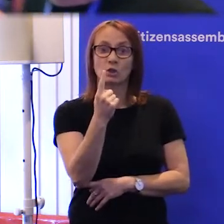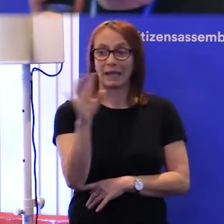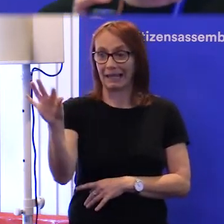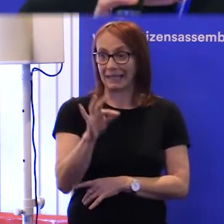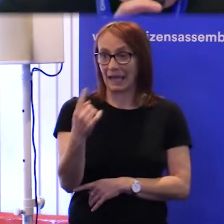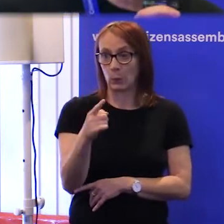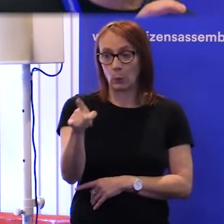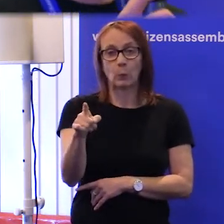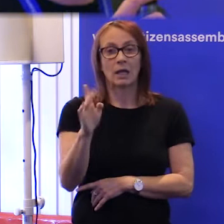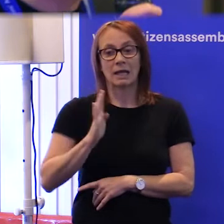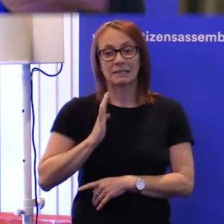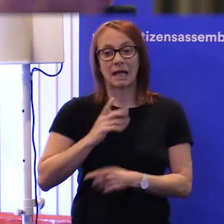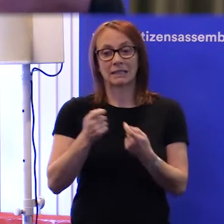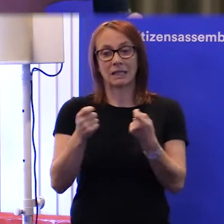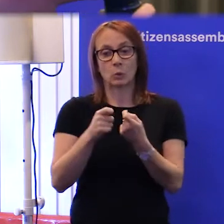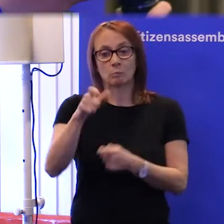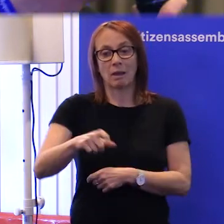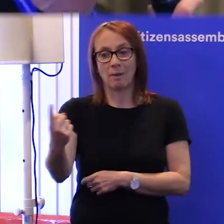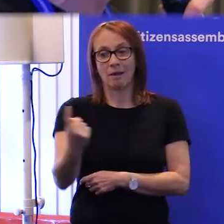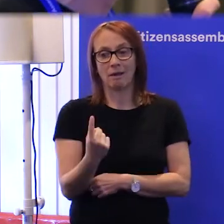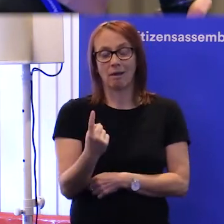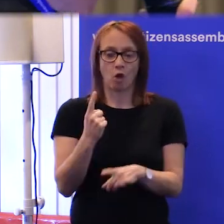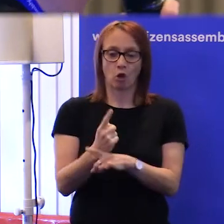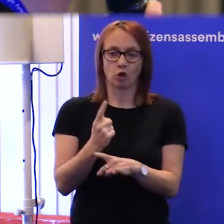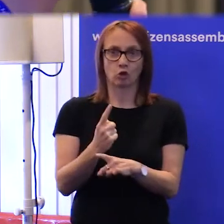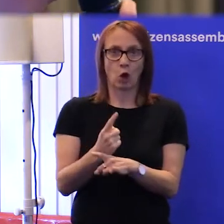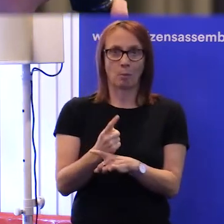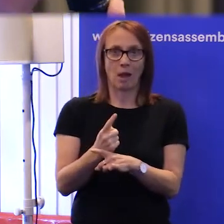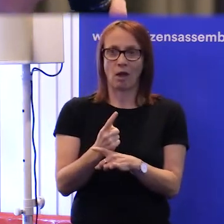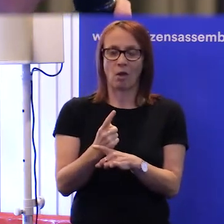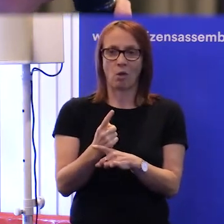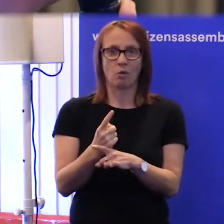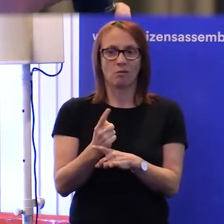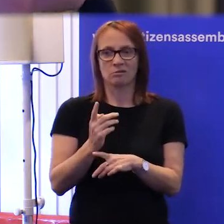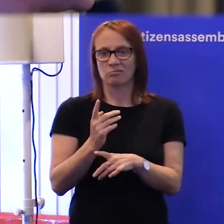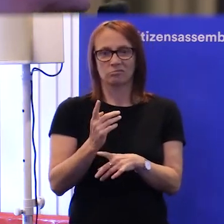papers what the stories that they are talking about on a given Sunday it's